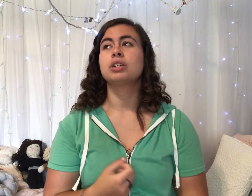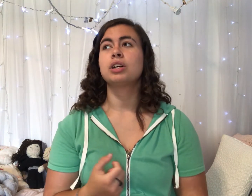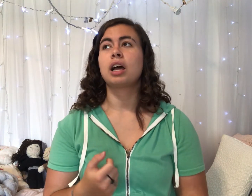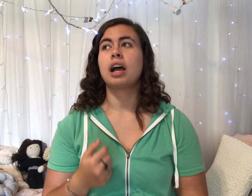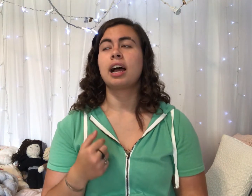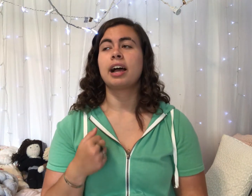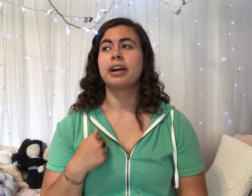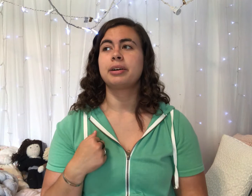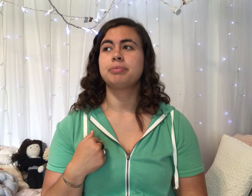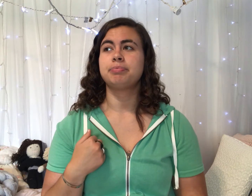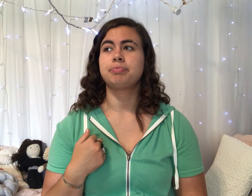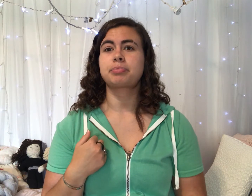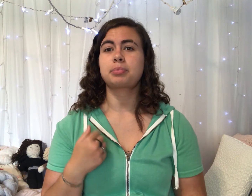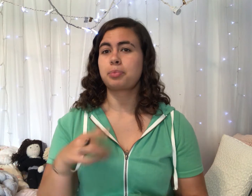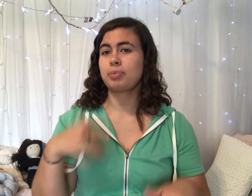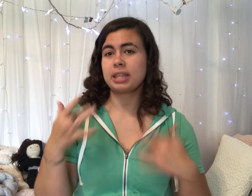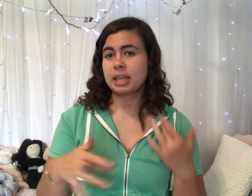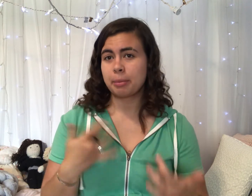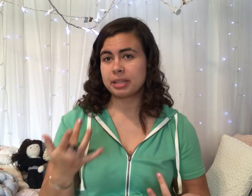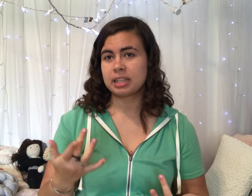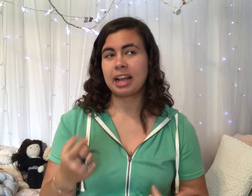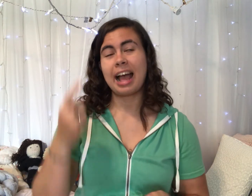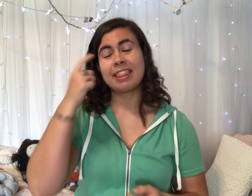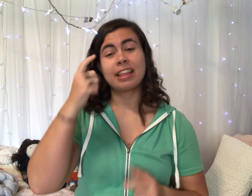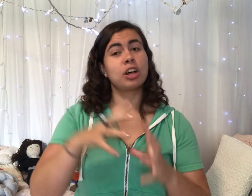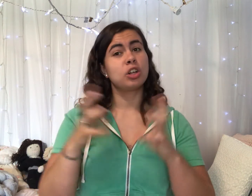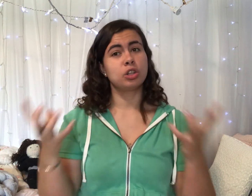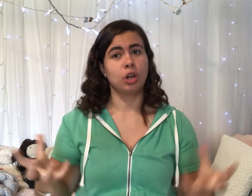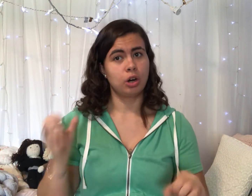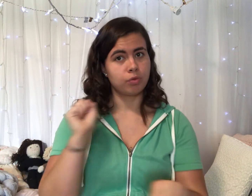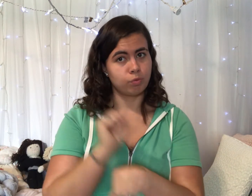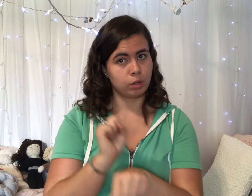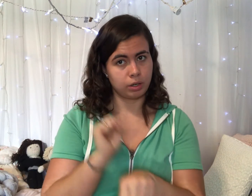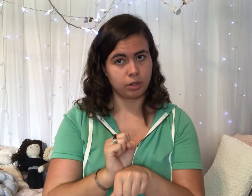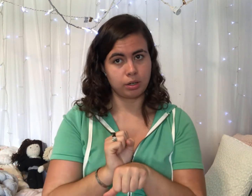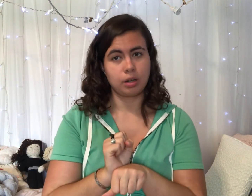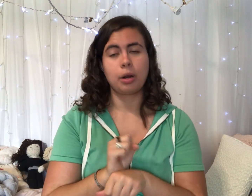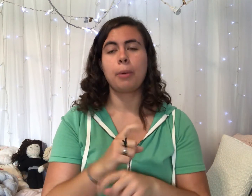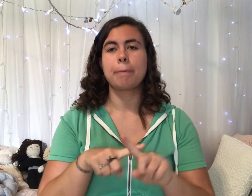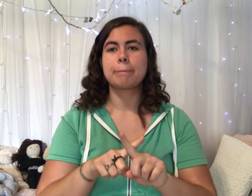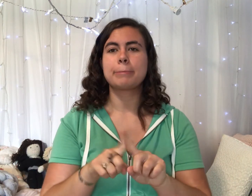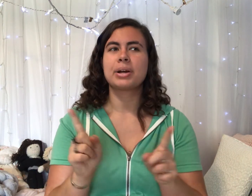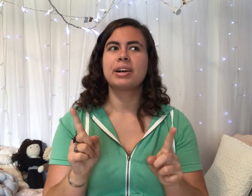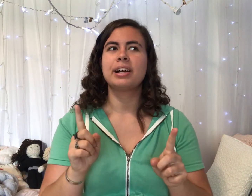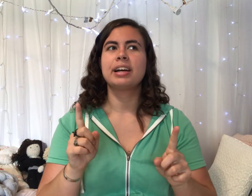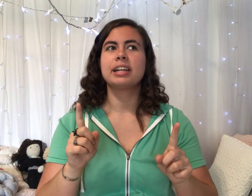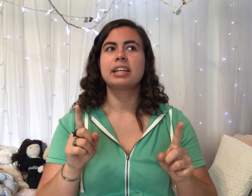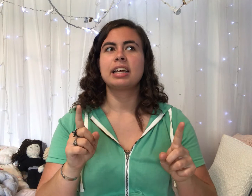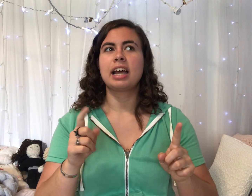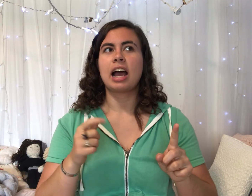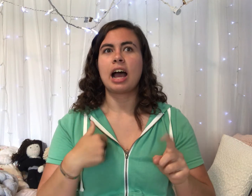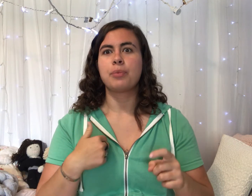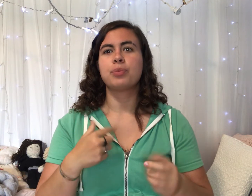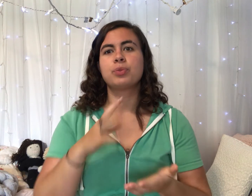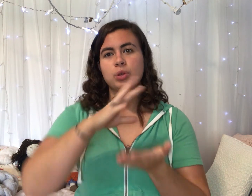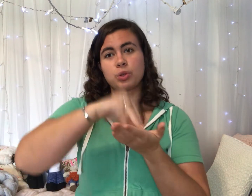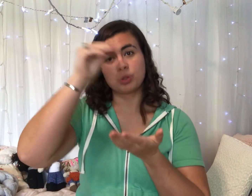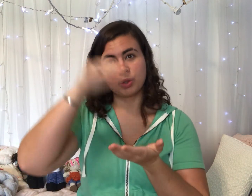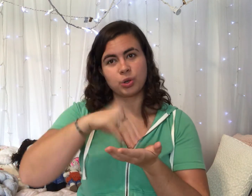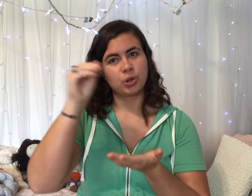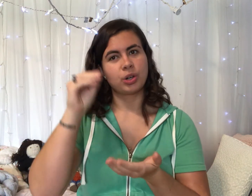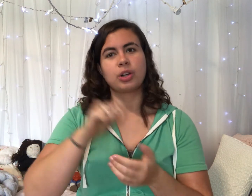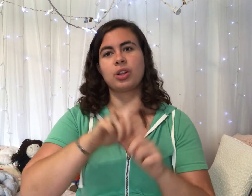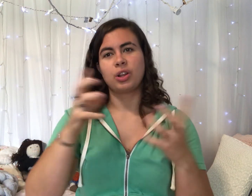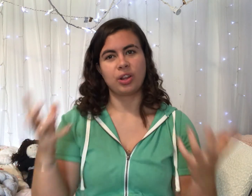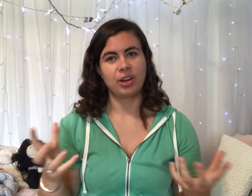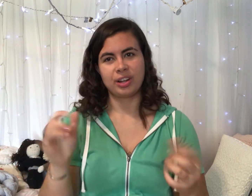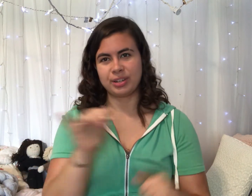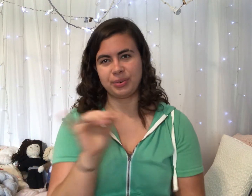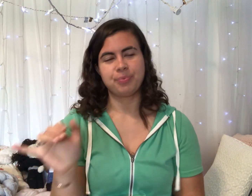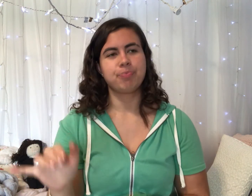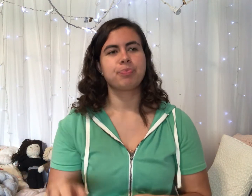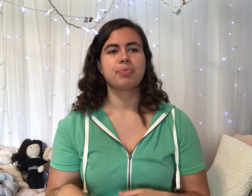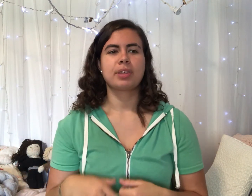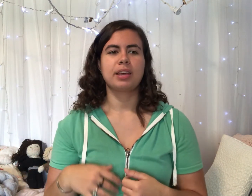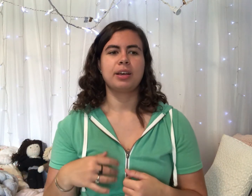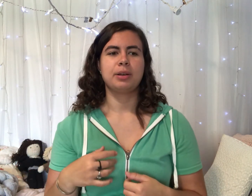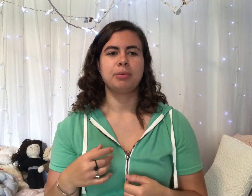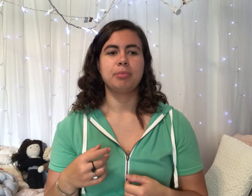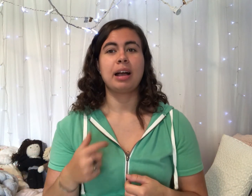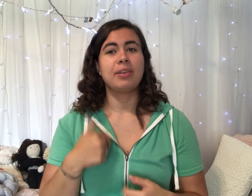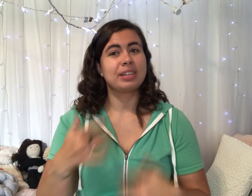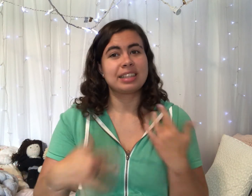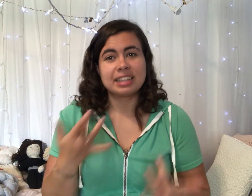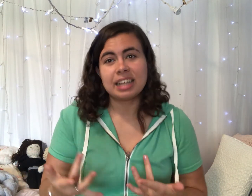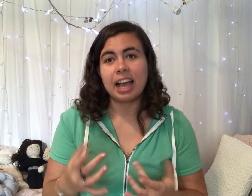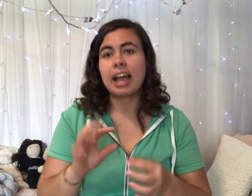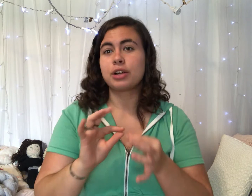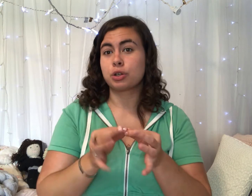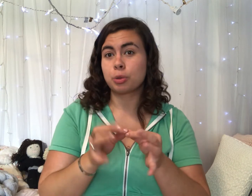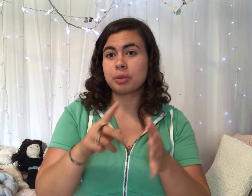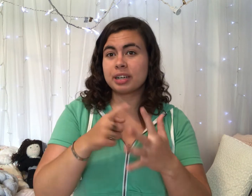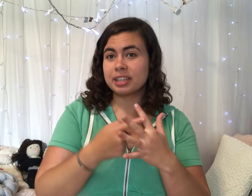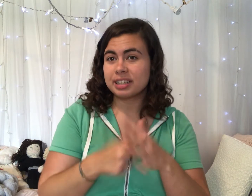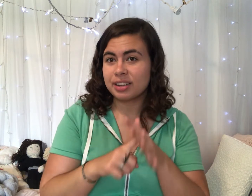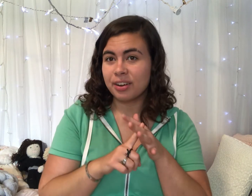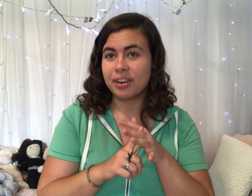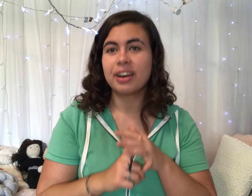I'm excited. I think it's going to be a lot of work, but I'm learning a lot too and I'm so excited to start interpreting.